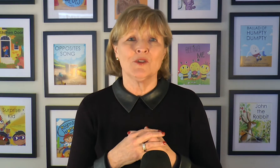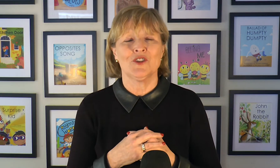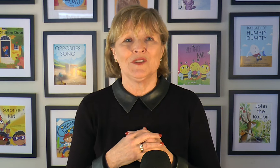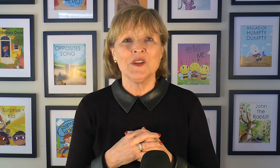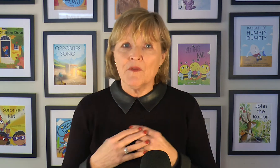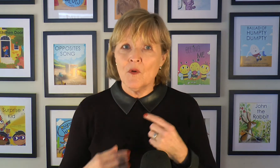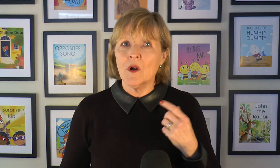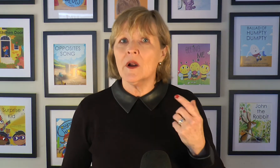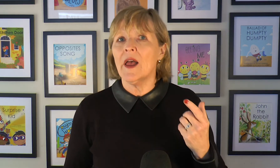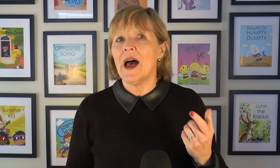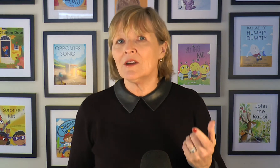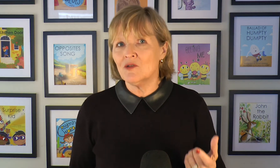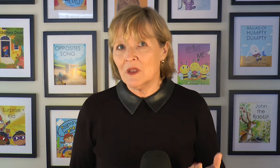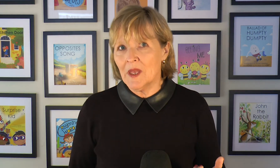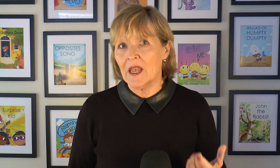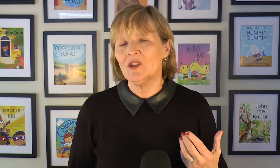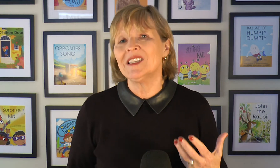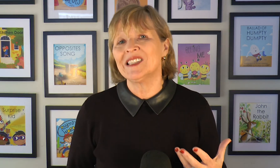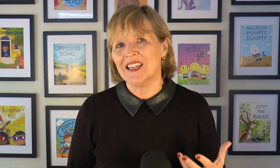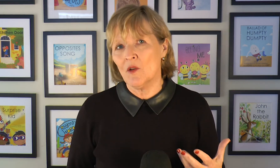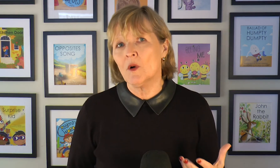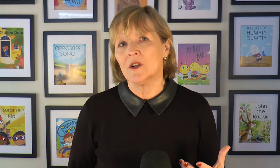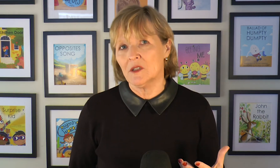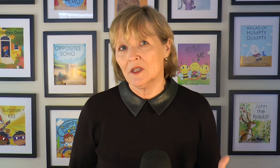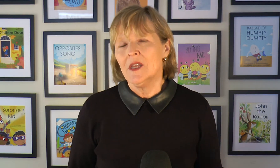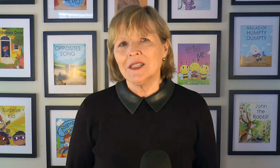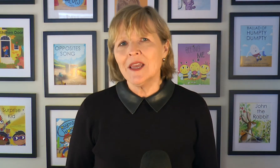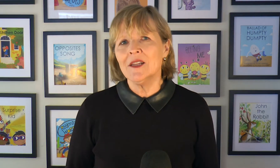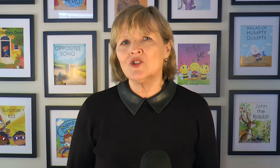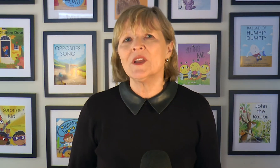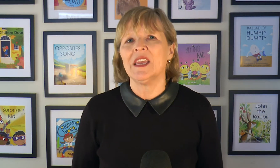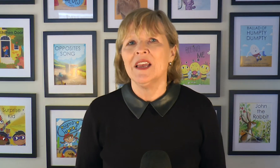motions before actually being able to sing the words. Singing is tricky.